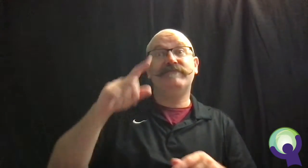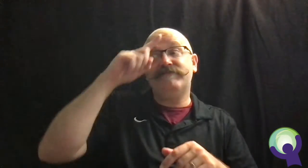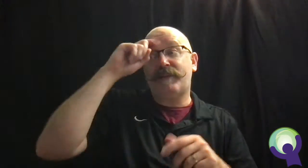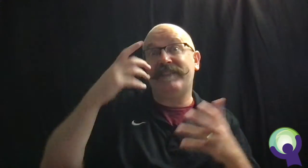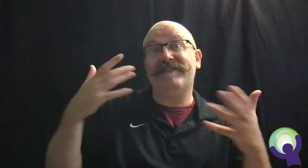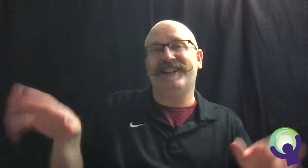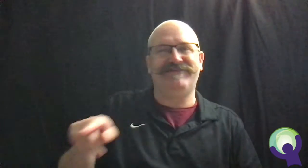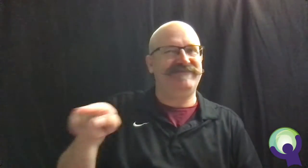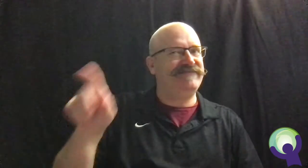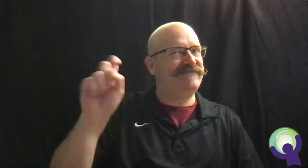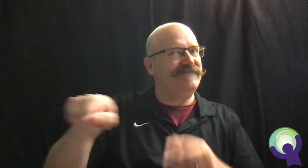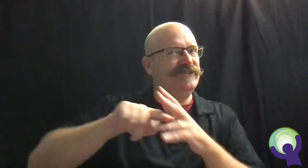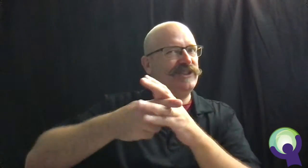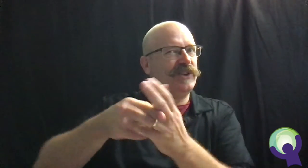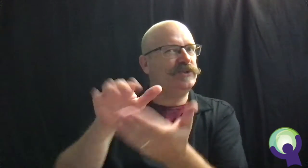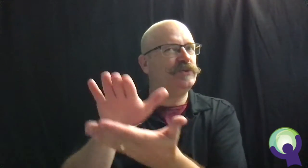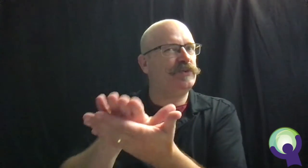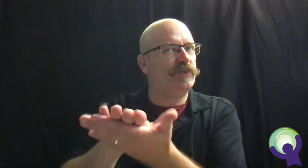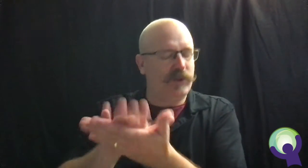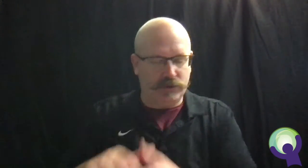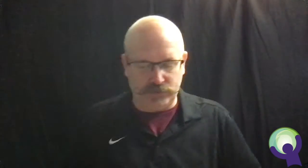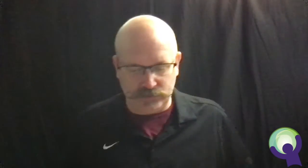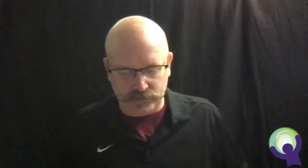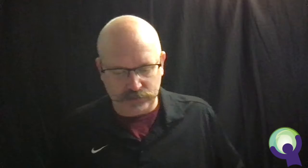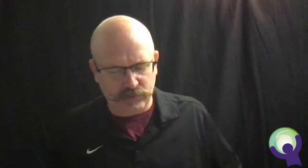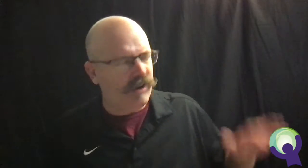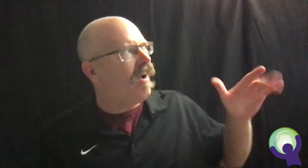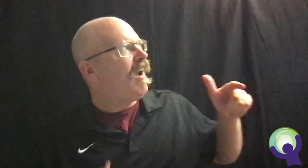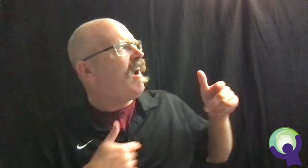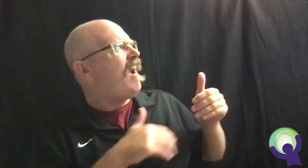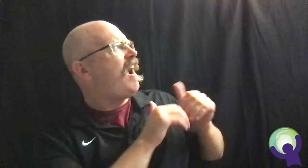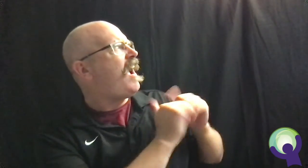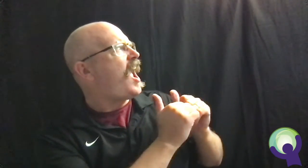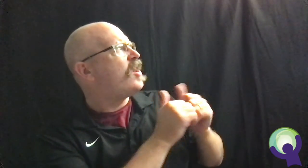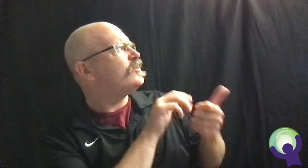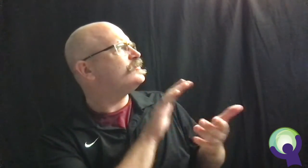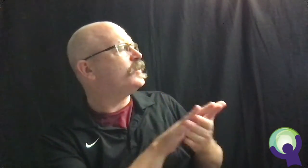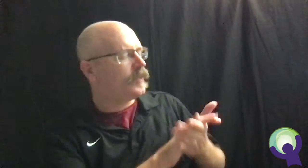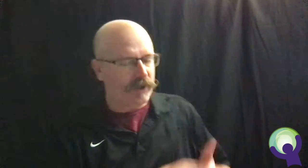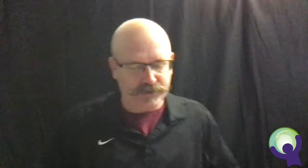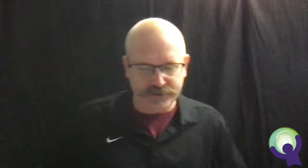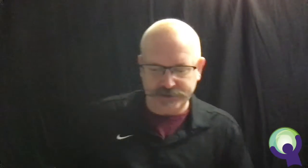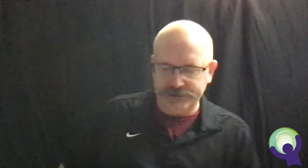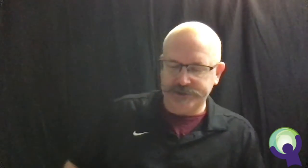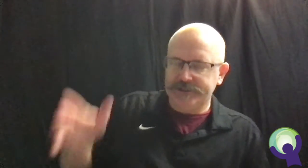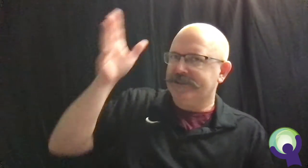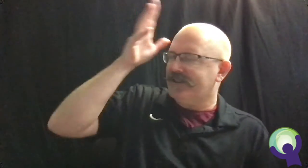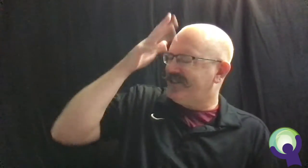After next summer, Dad says I have to start school. "How?" I ask.